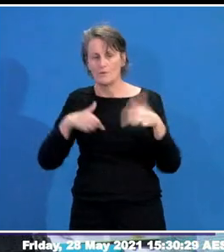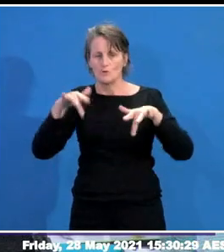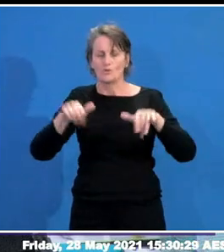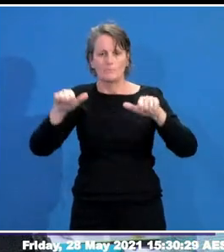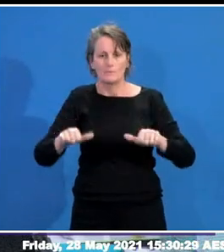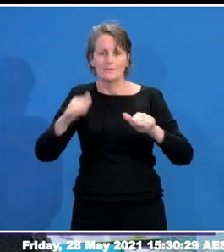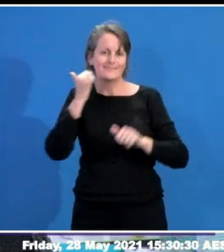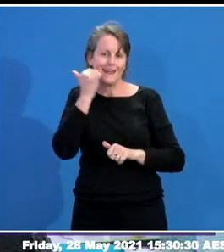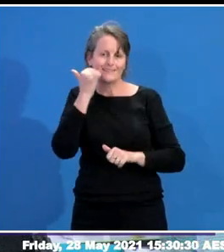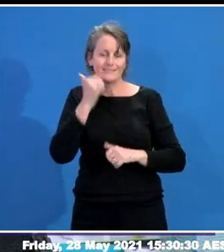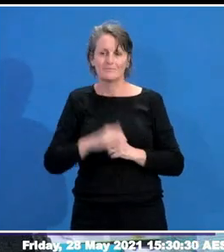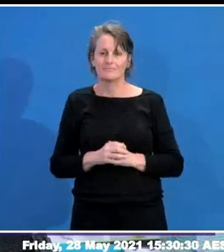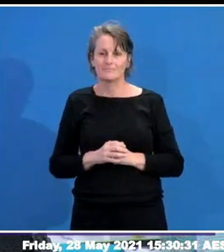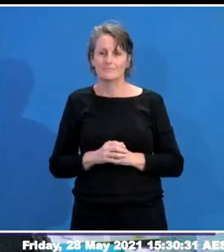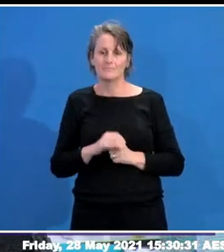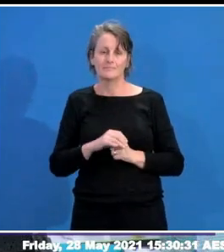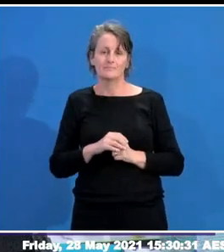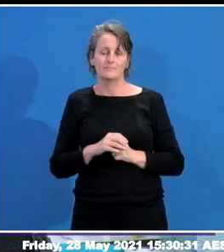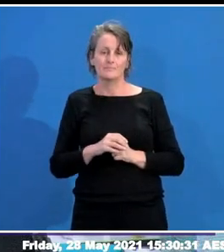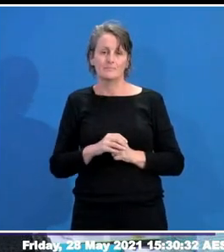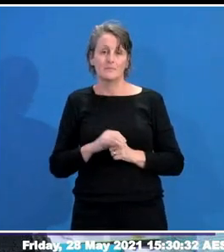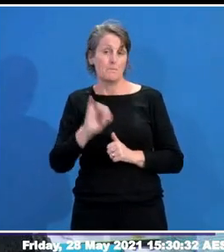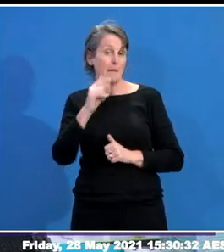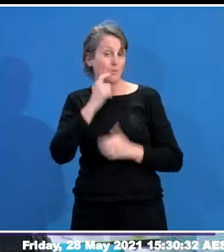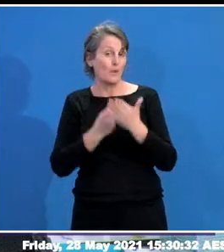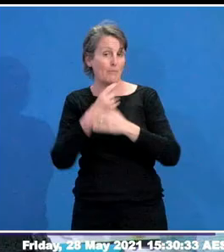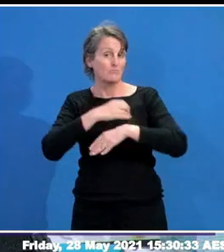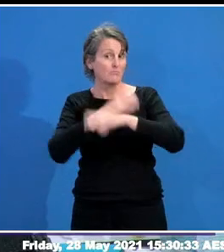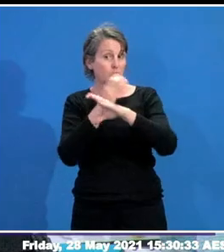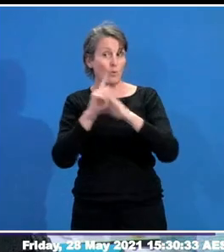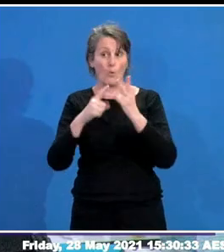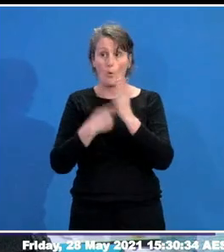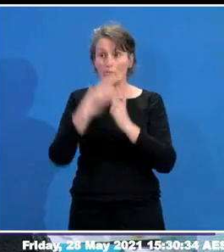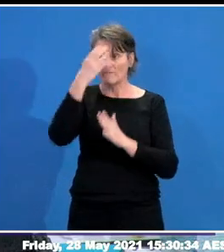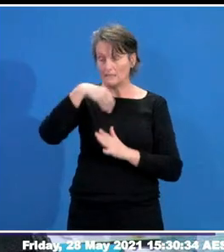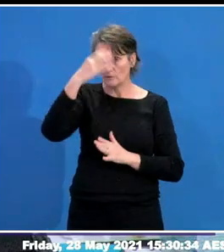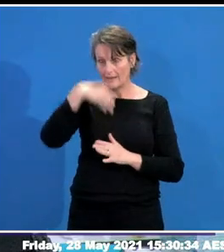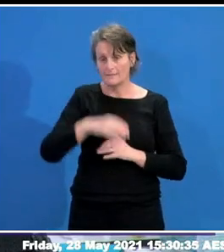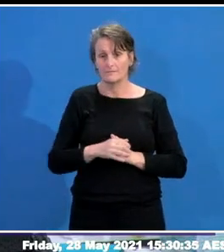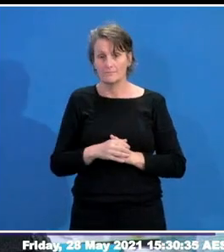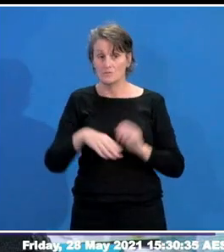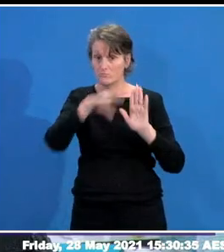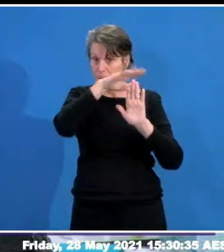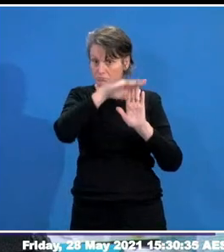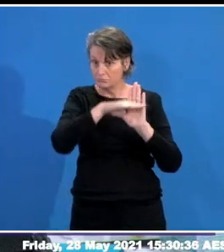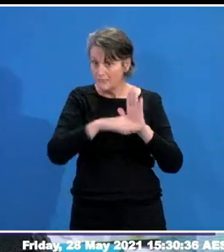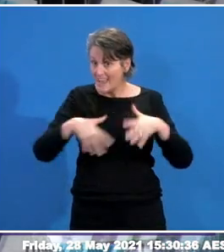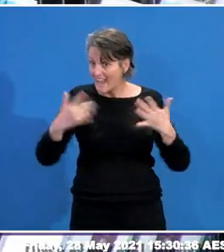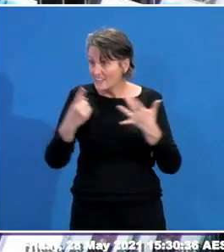That hearing may be conducted virtually. Those are the directions that will be made. Is there anything else, Ms Eastman?